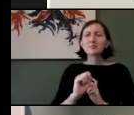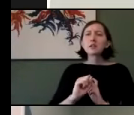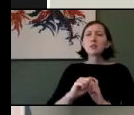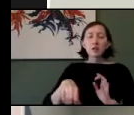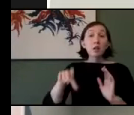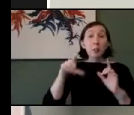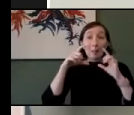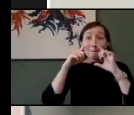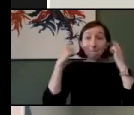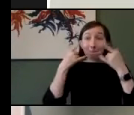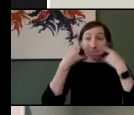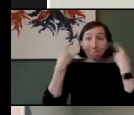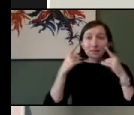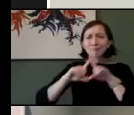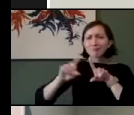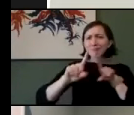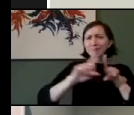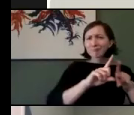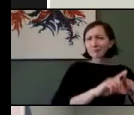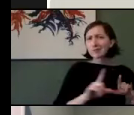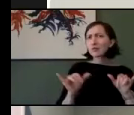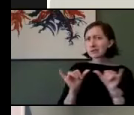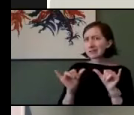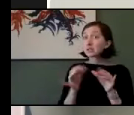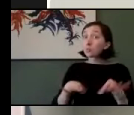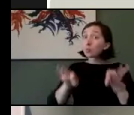Being able to get the right fit is important.